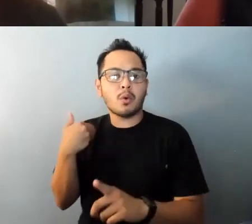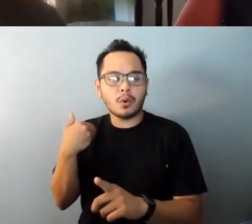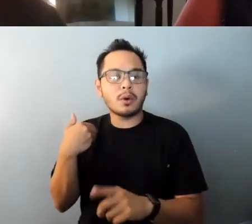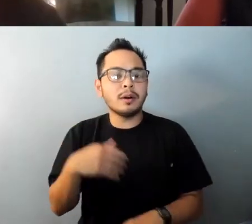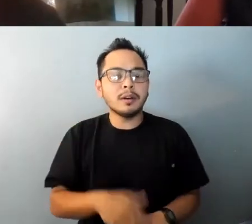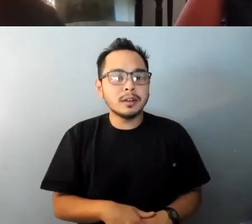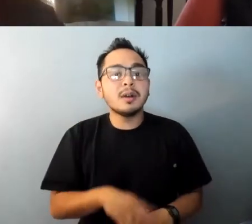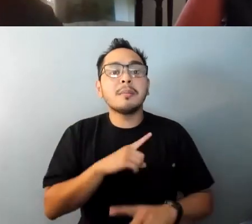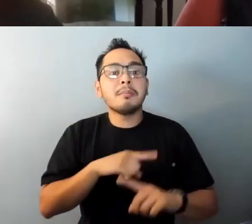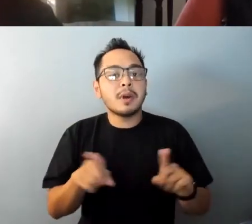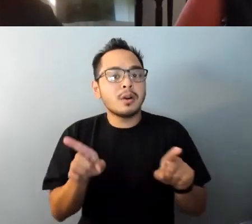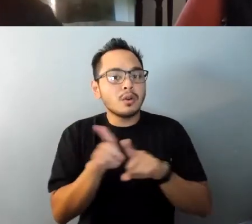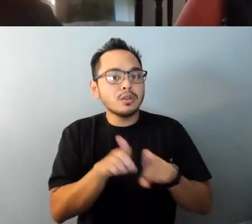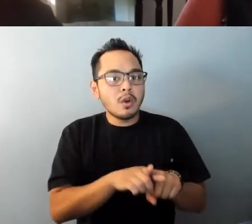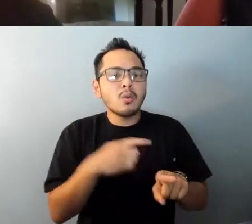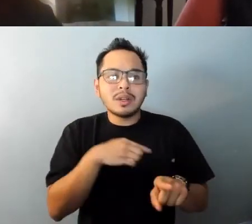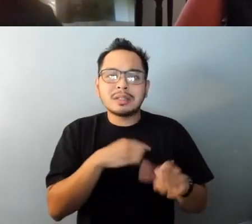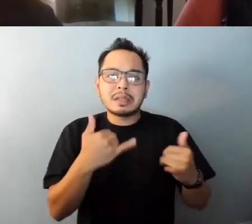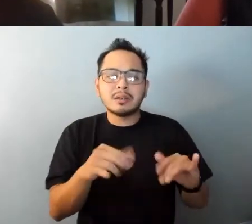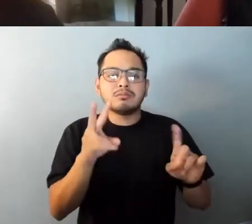but on the other hand, we are still in the transition period.